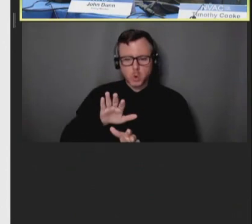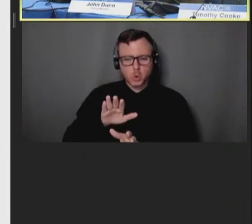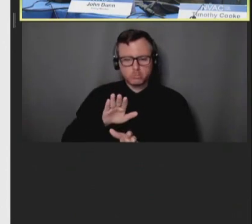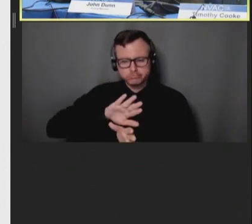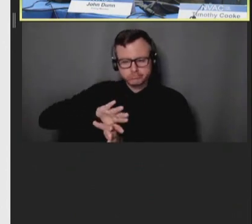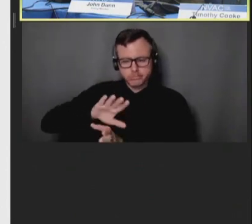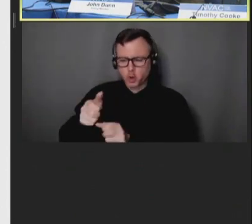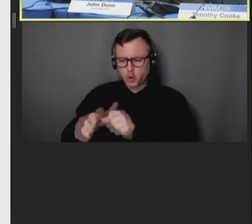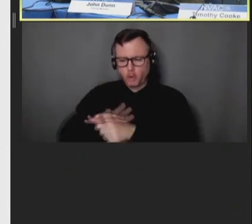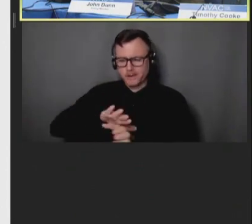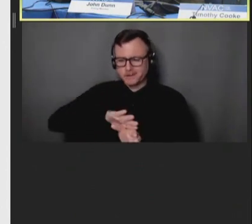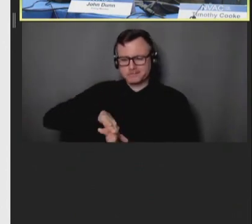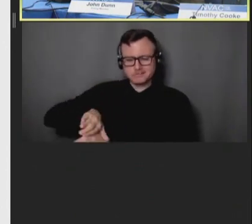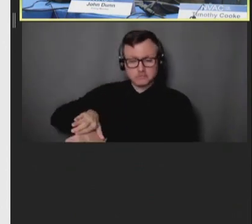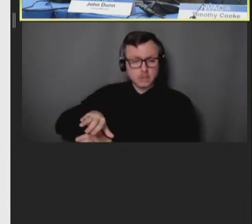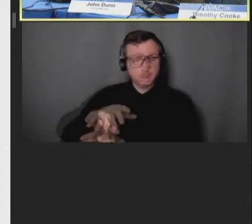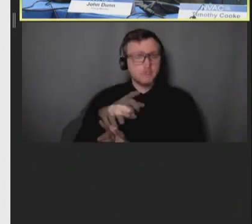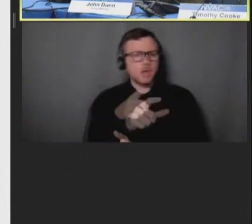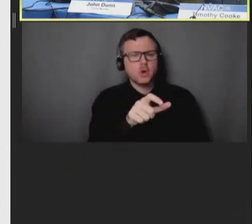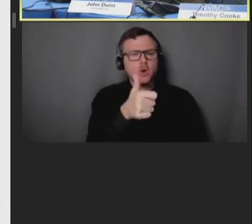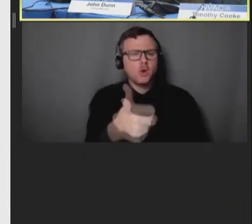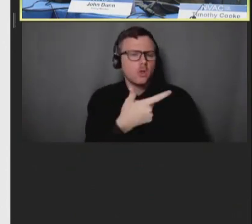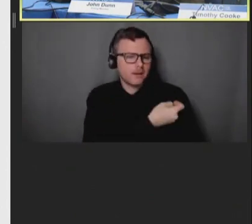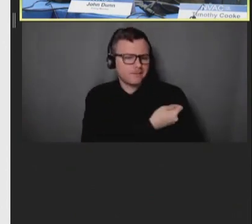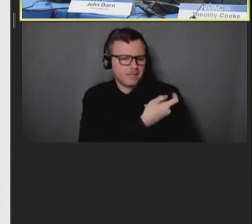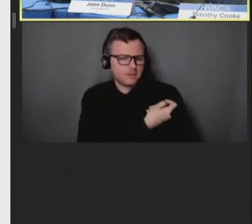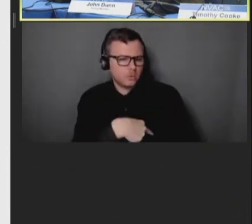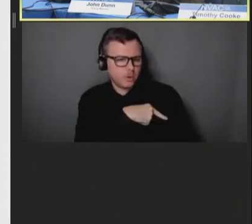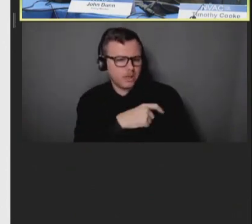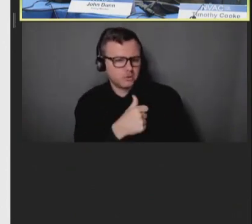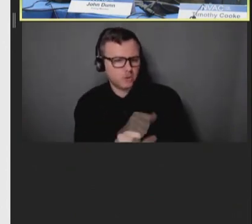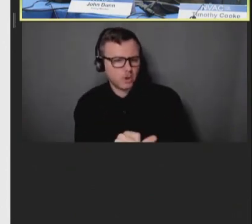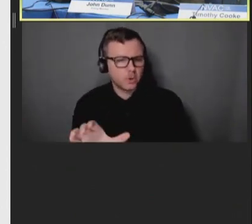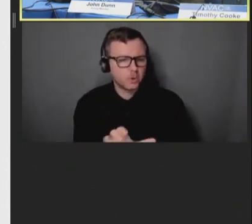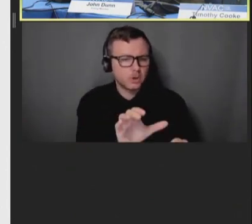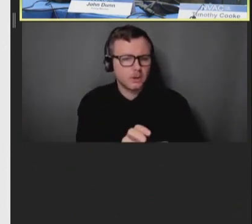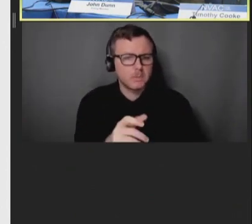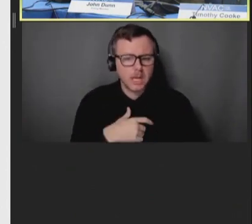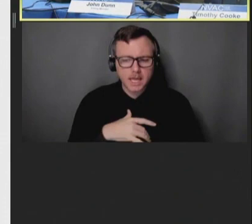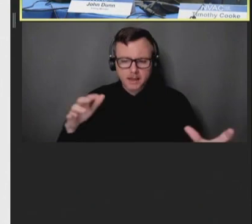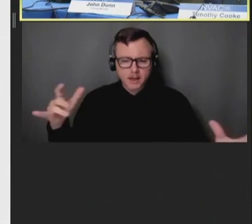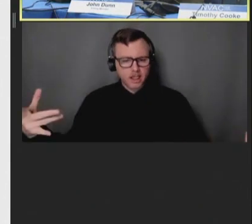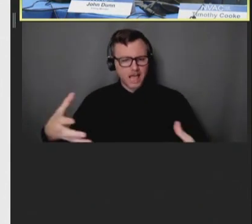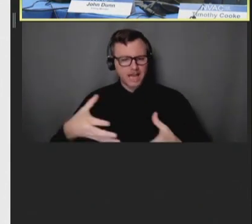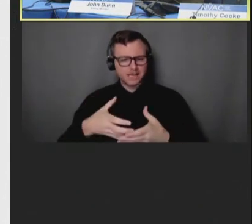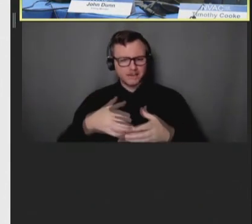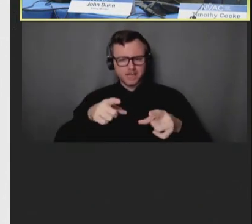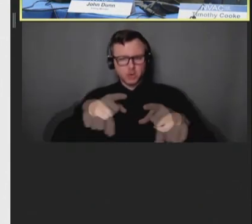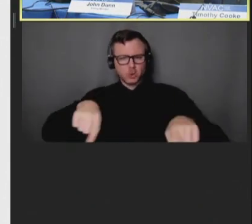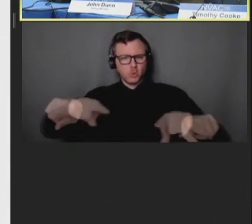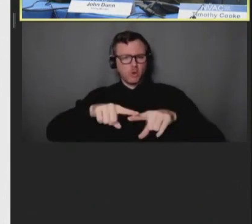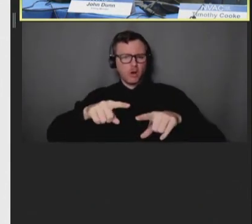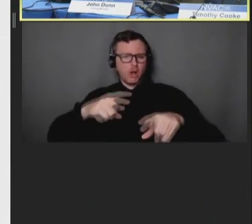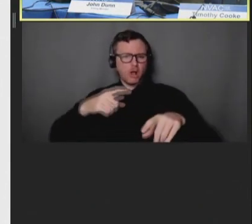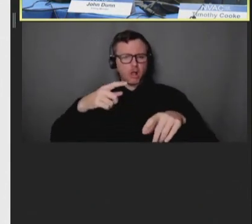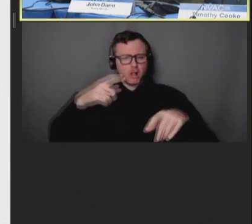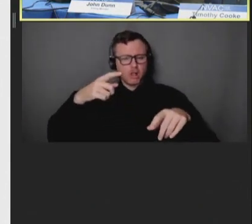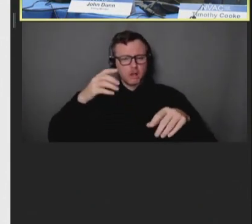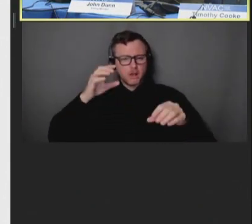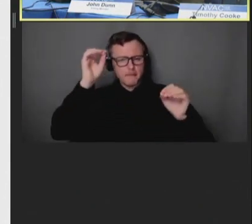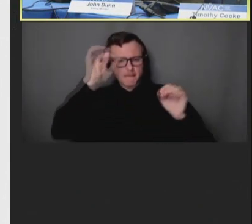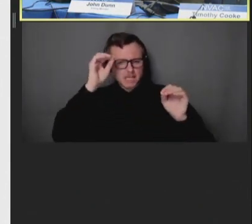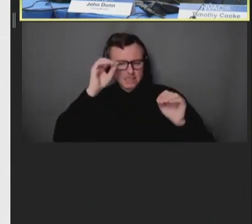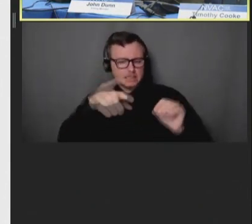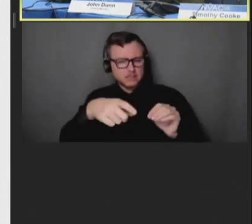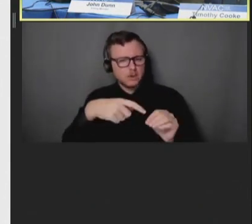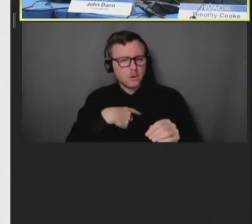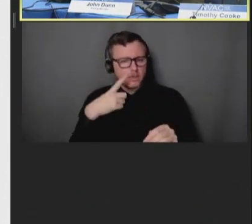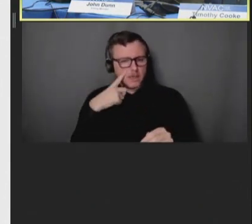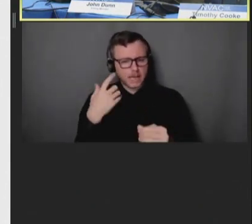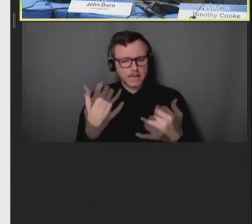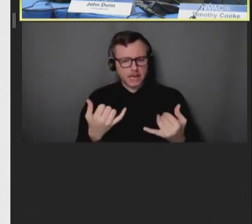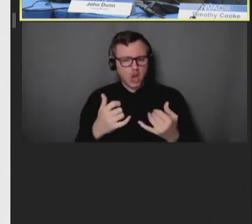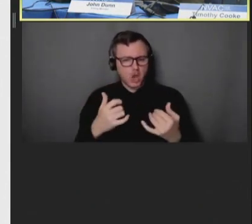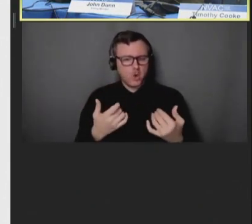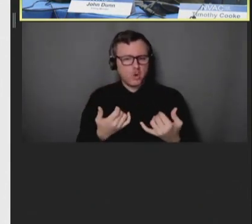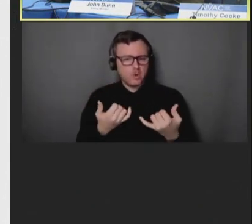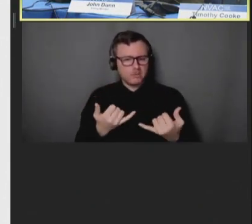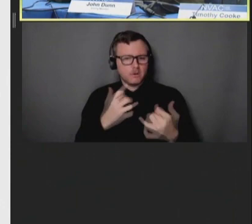to -- that we try to do collectively, do you feel as though our current setup nationally and